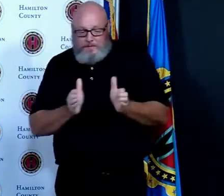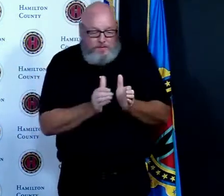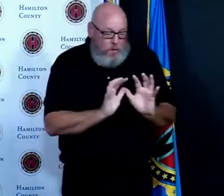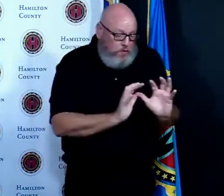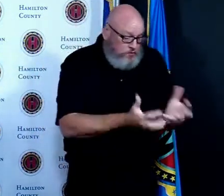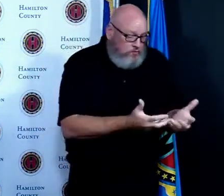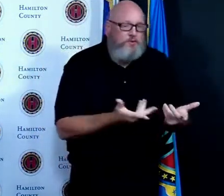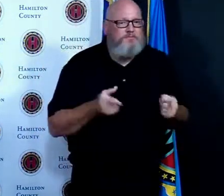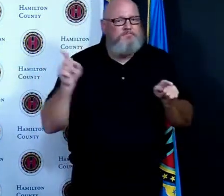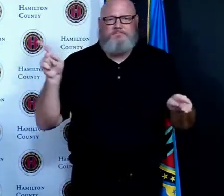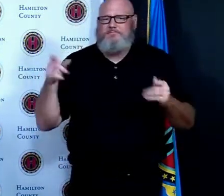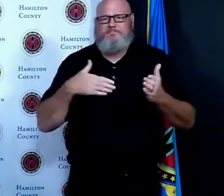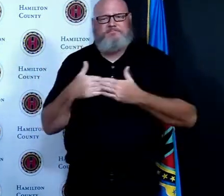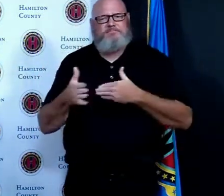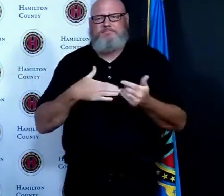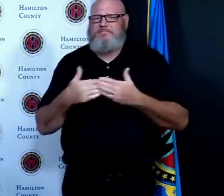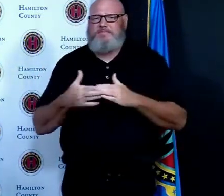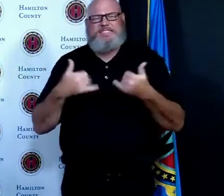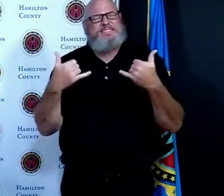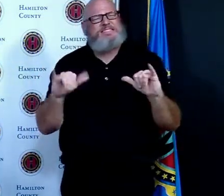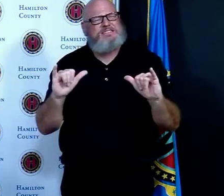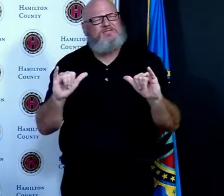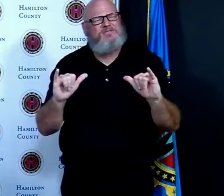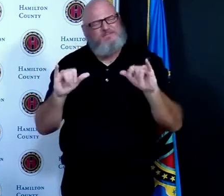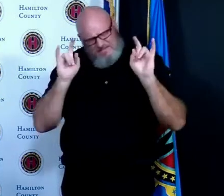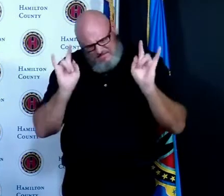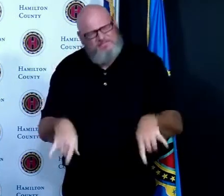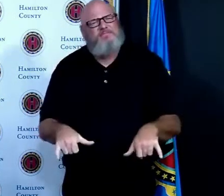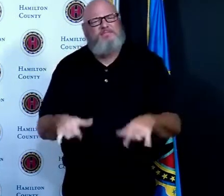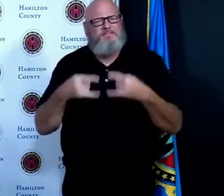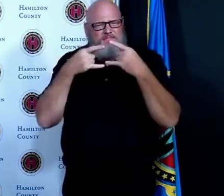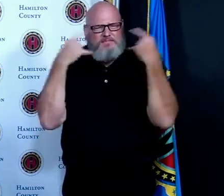my message is the same it's simple it's already worked here in Hamilton County